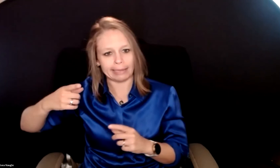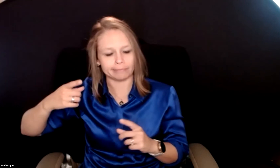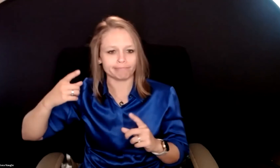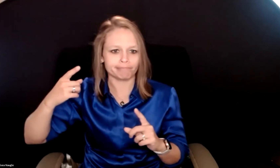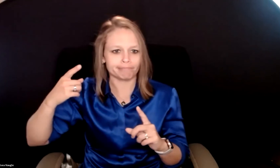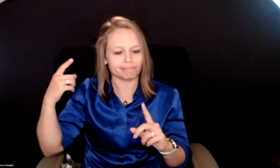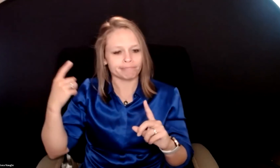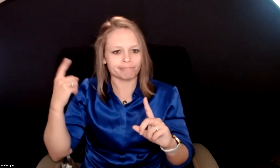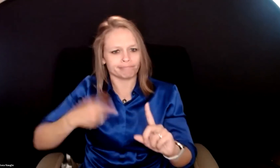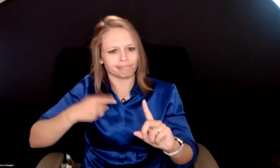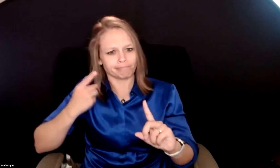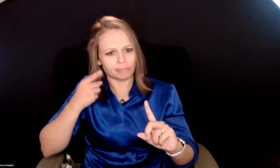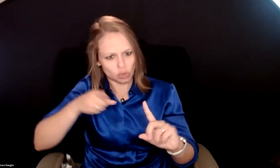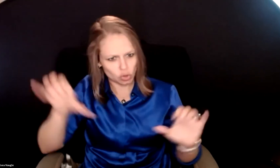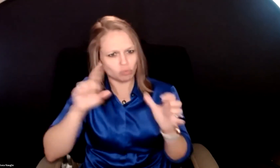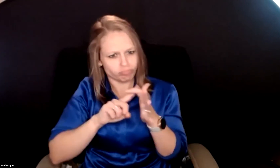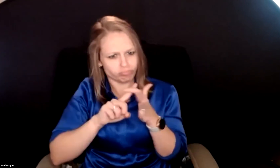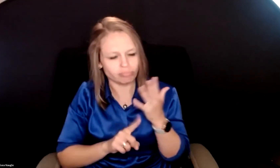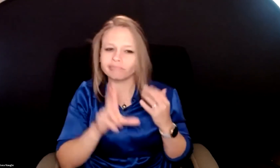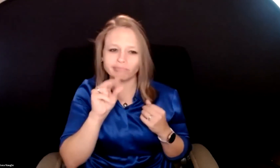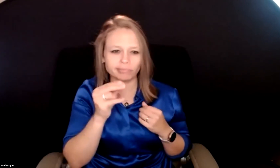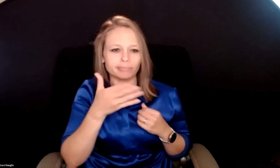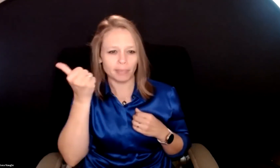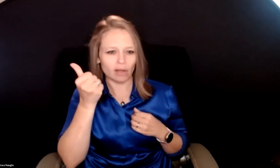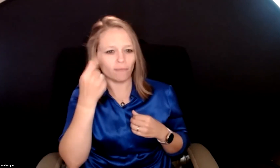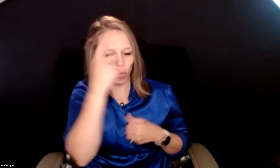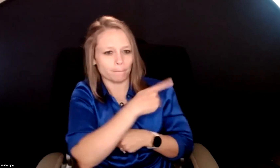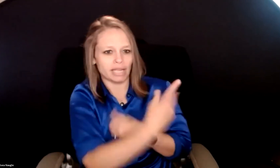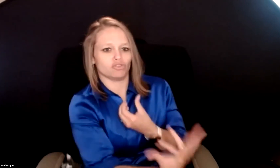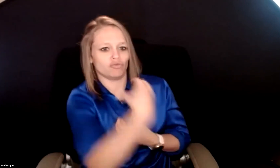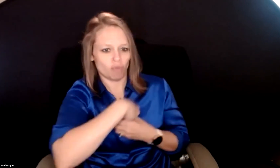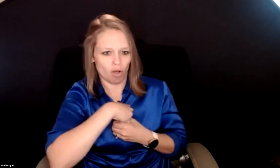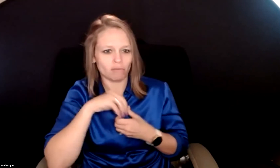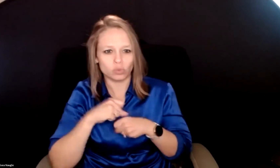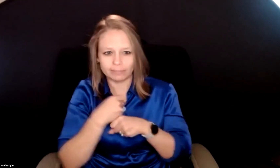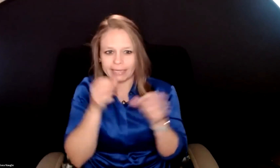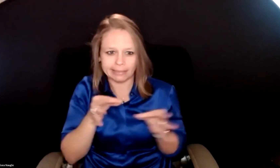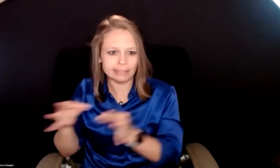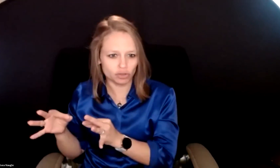in shared decision-making.